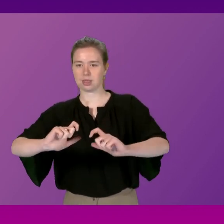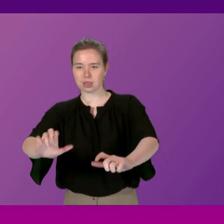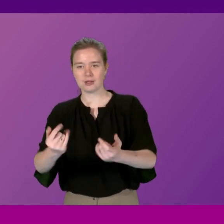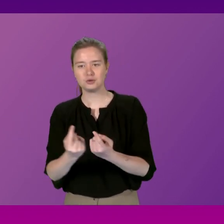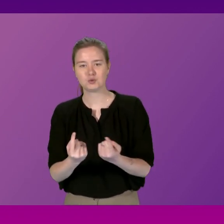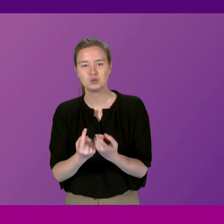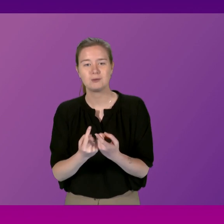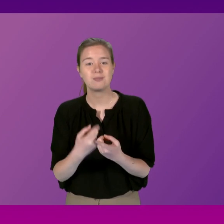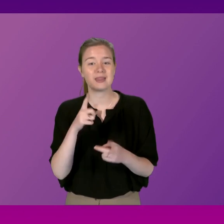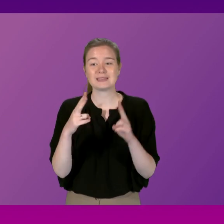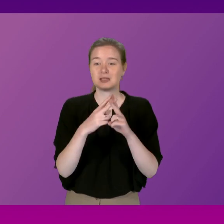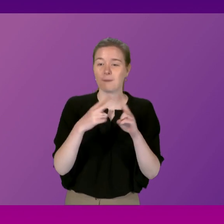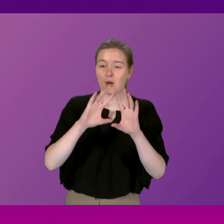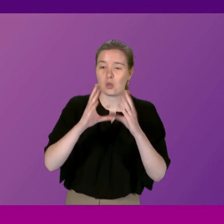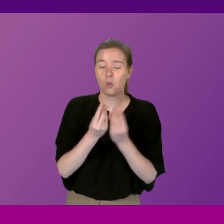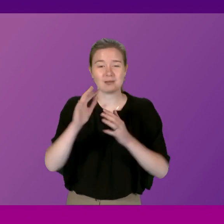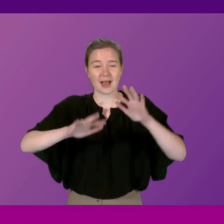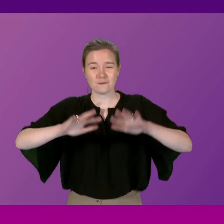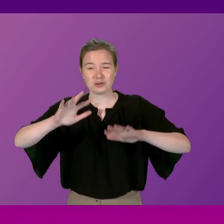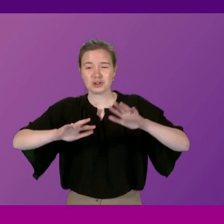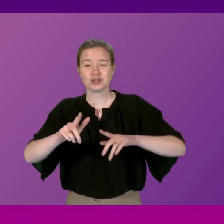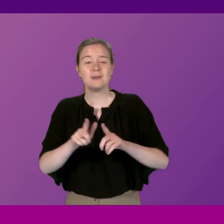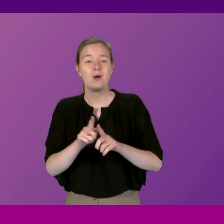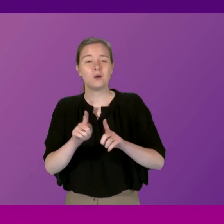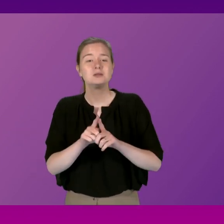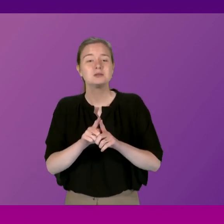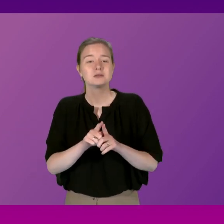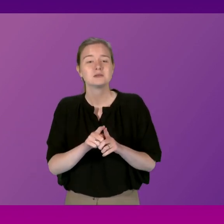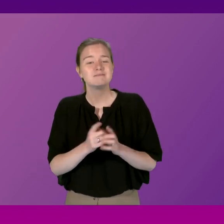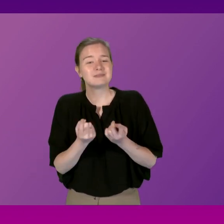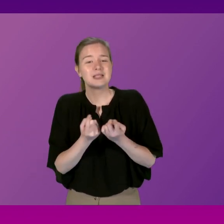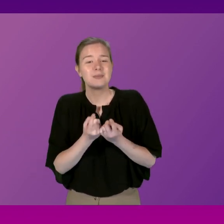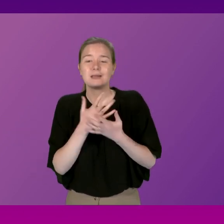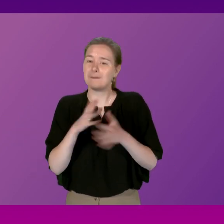That is double the worldwide average, but it is actually something to be celebrated: